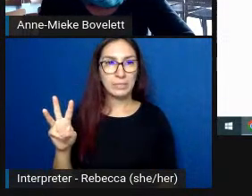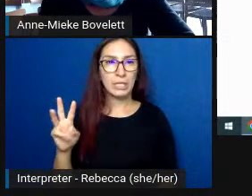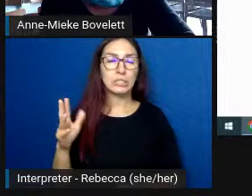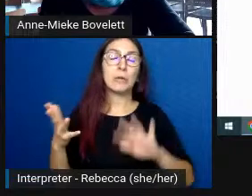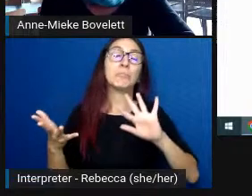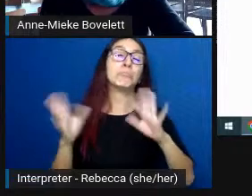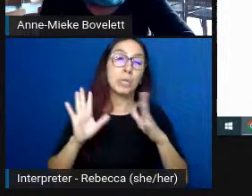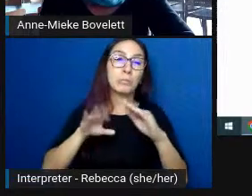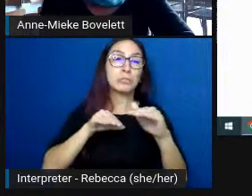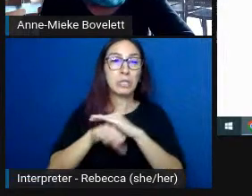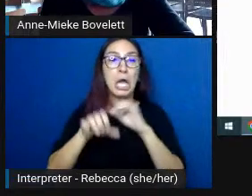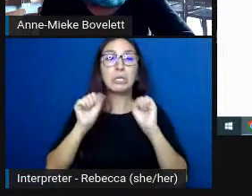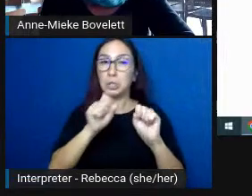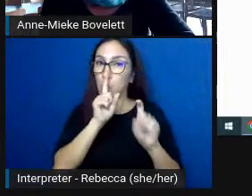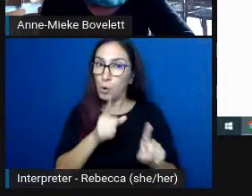use the box with a bit of knowledge, this website